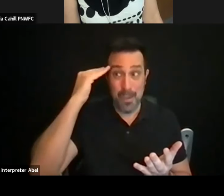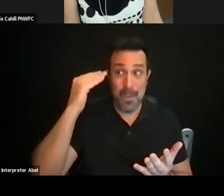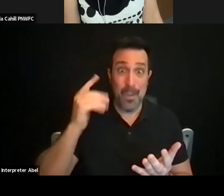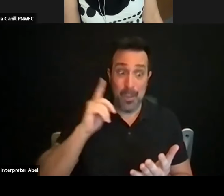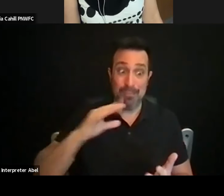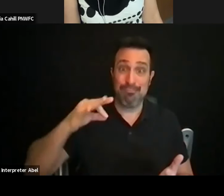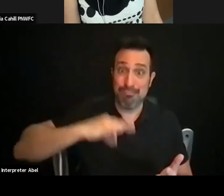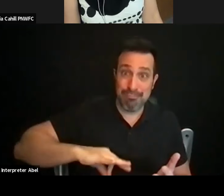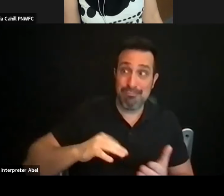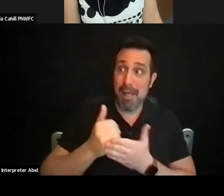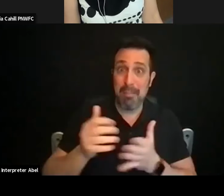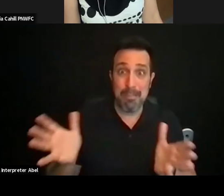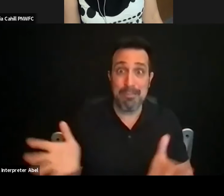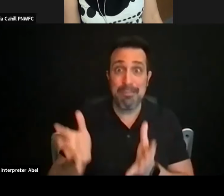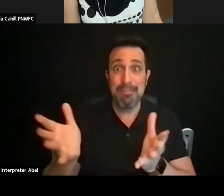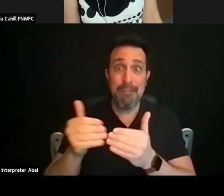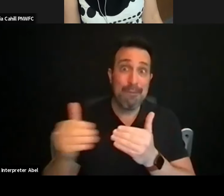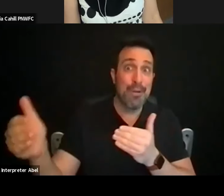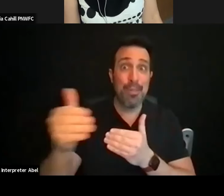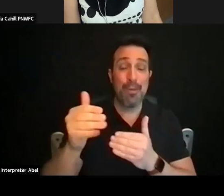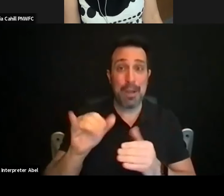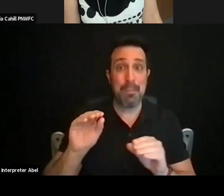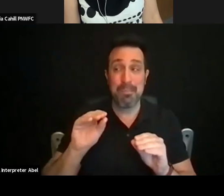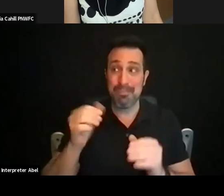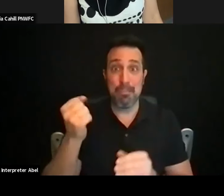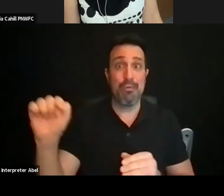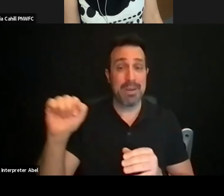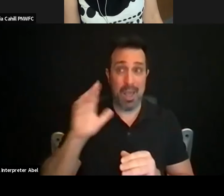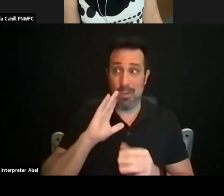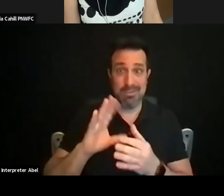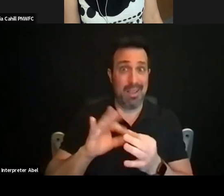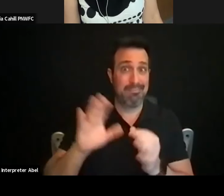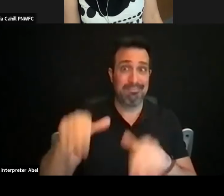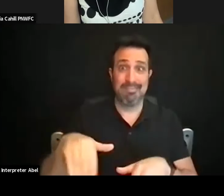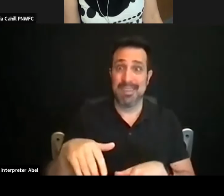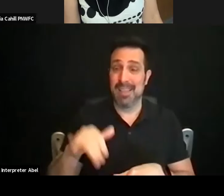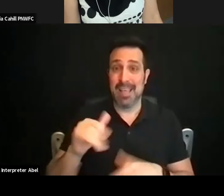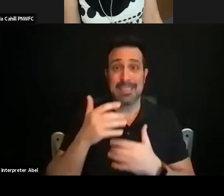between them and doing what they like doing. It's something that's going to end up helping and it's